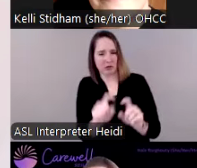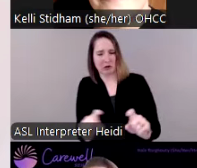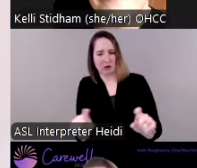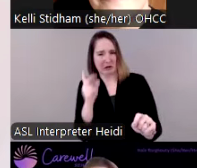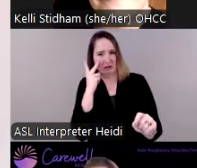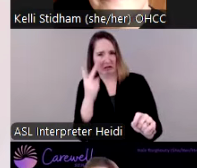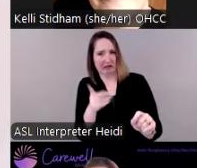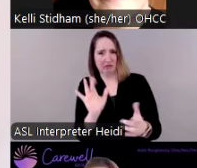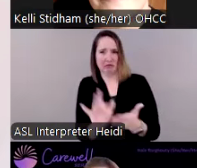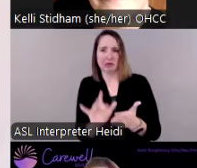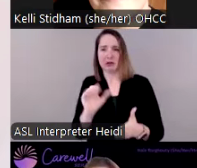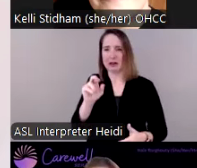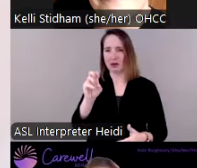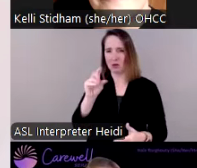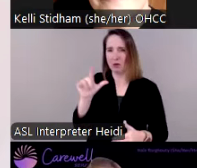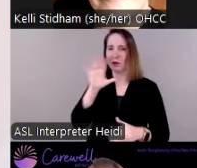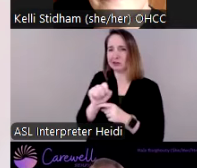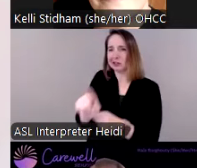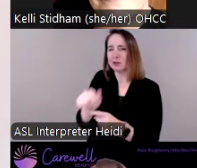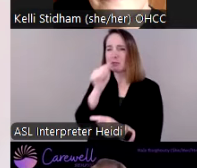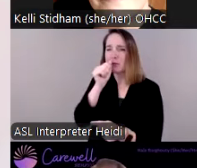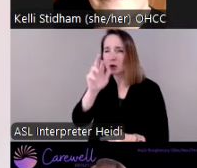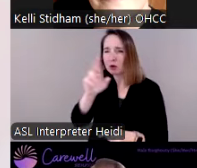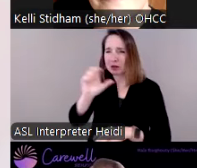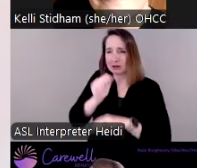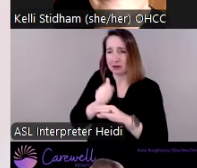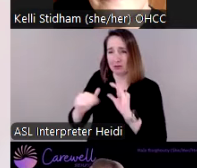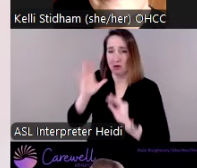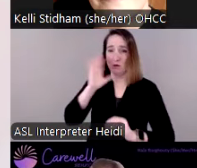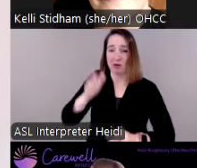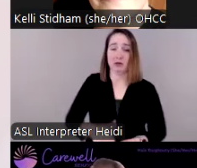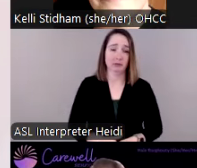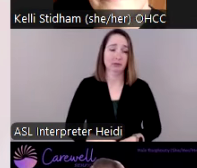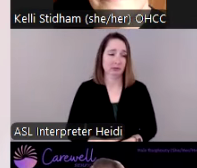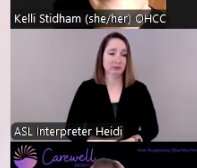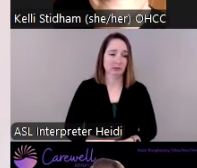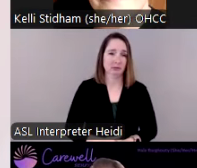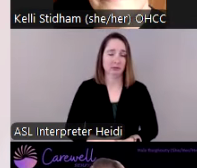Carewell will send you a password reset email.